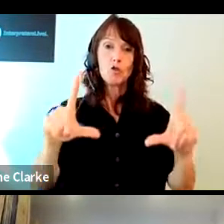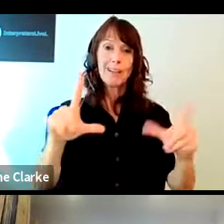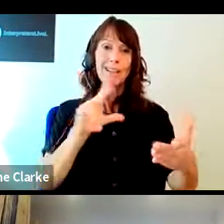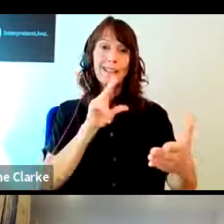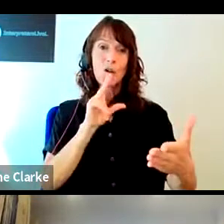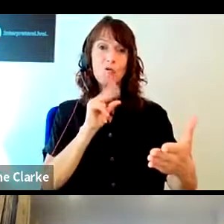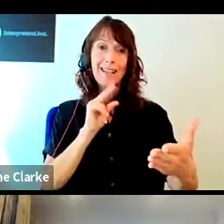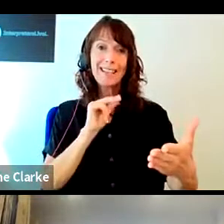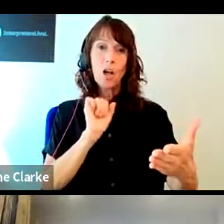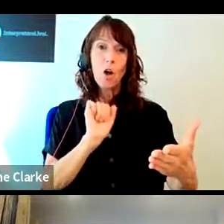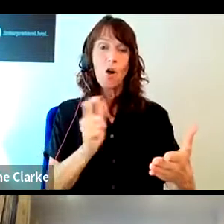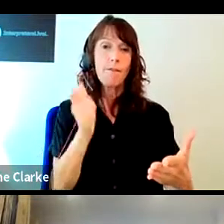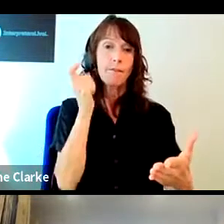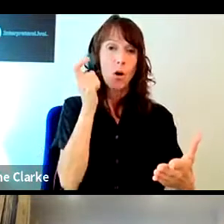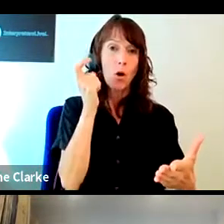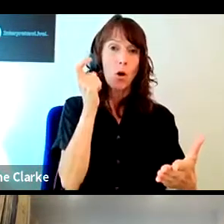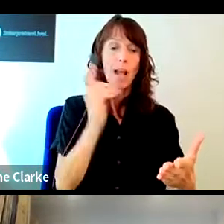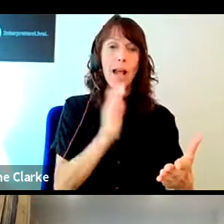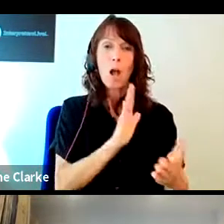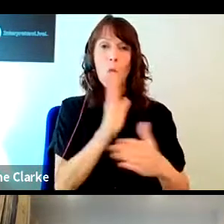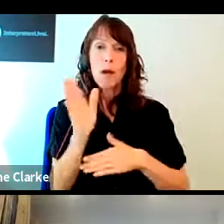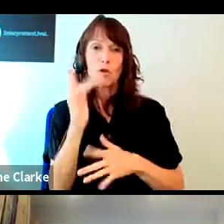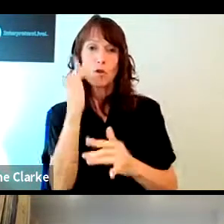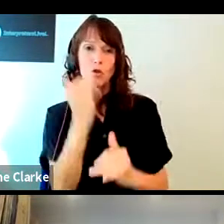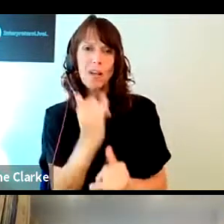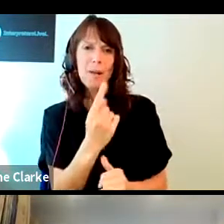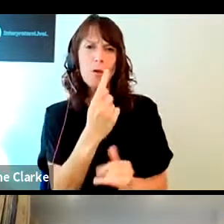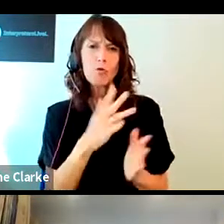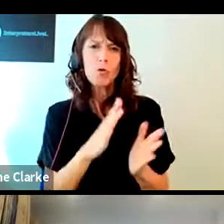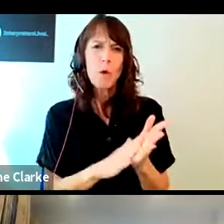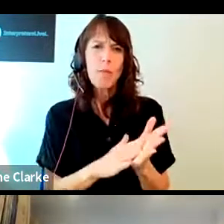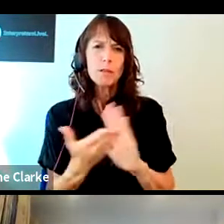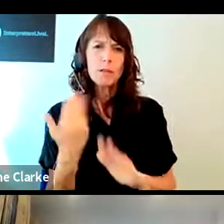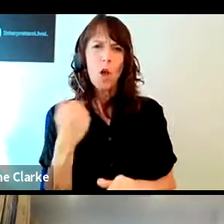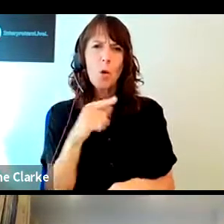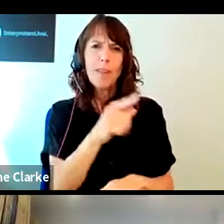after Springs to check things. And then a couple of months later, they were using voiceover on the